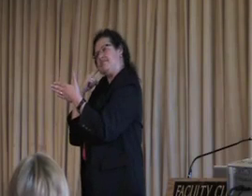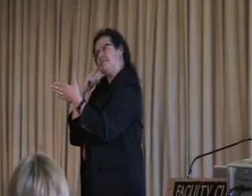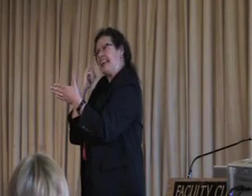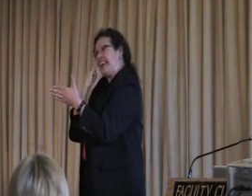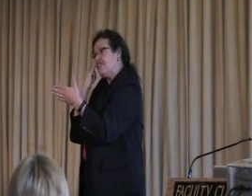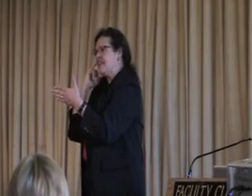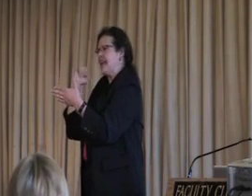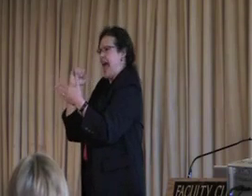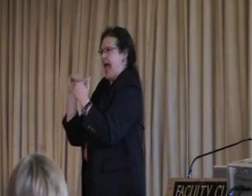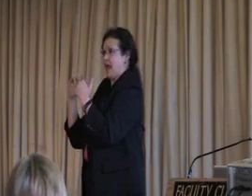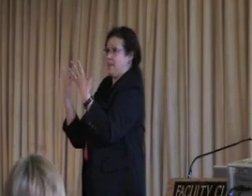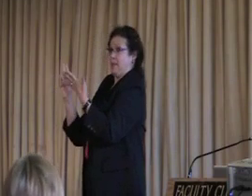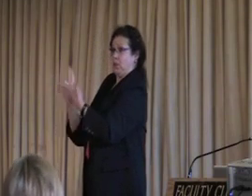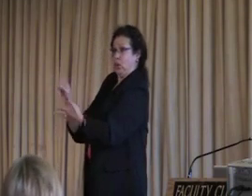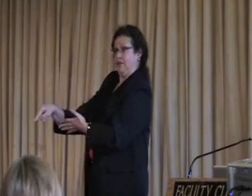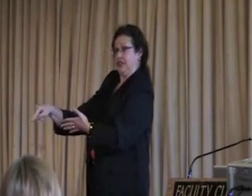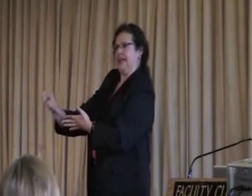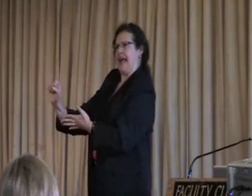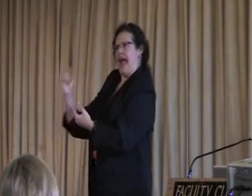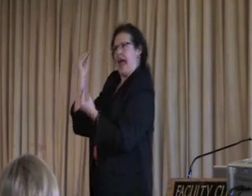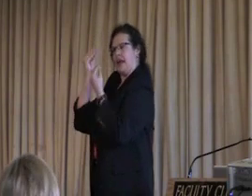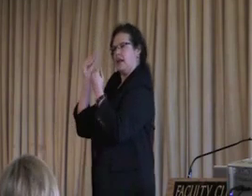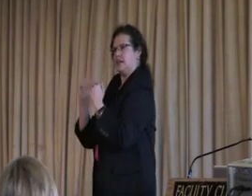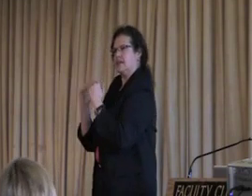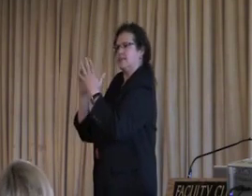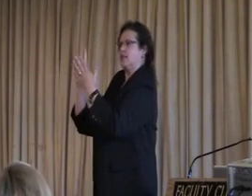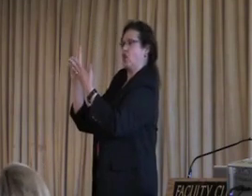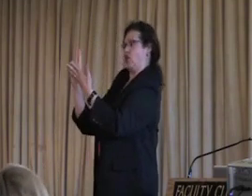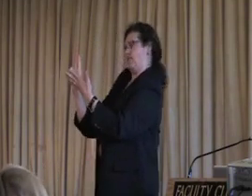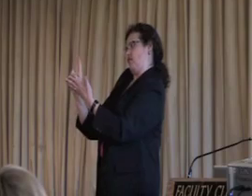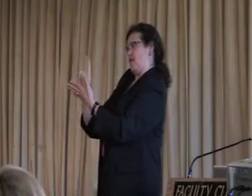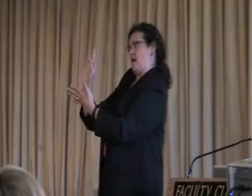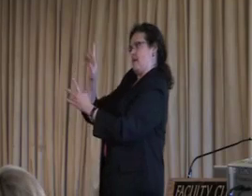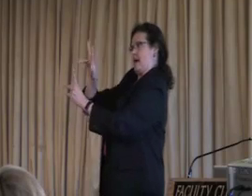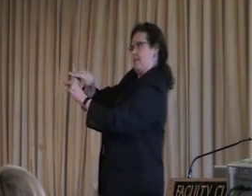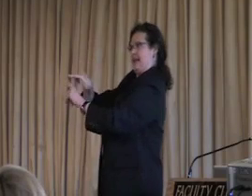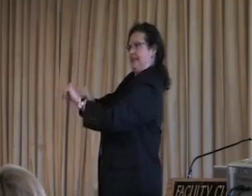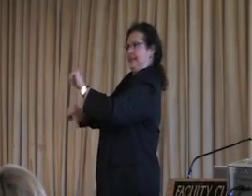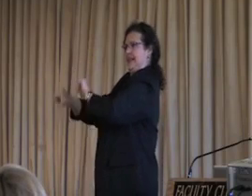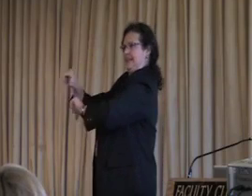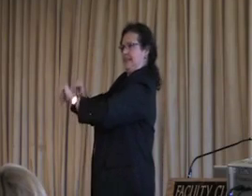The theoretical university offers the Ph.D. and when I think here of the University of